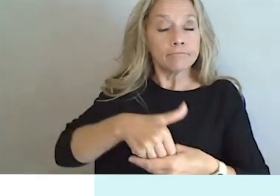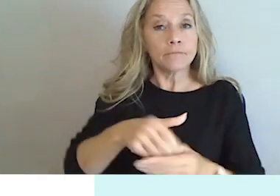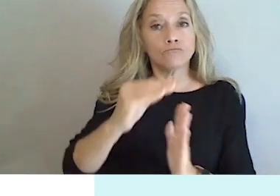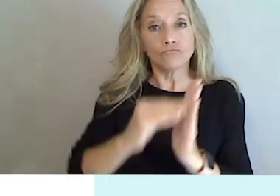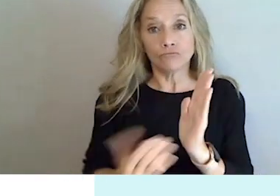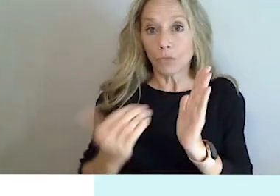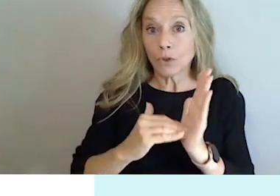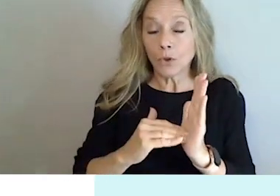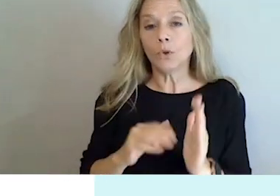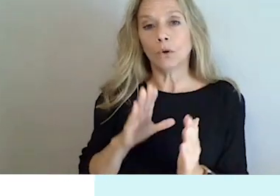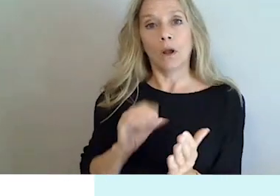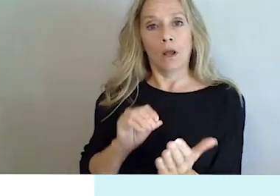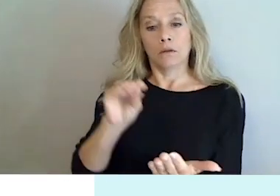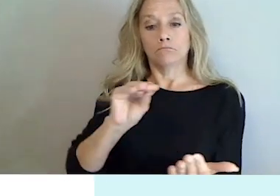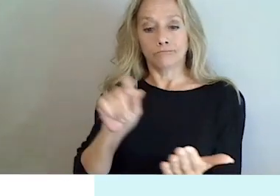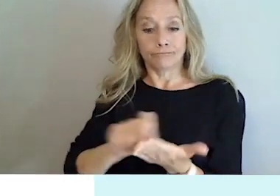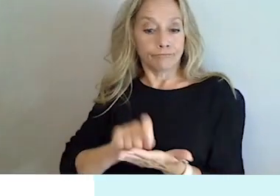and submit your Renewal Packet on your behalf.